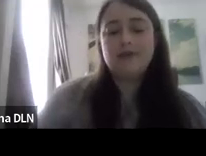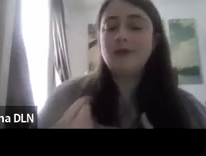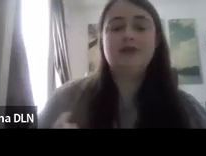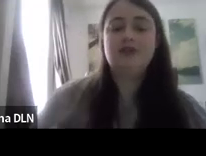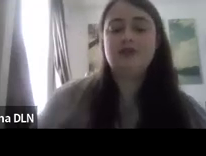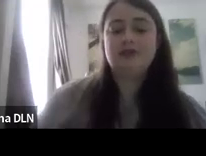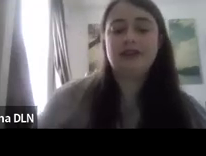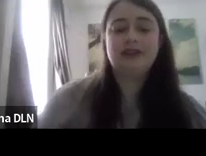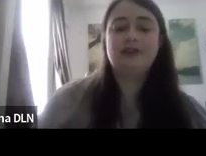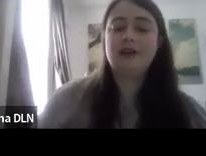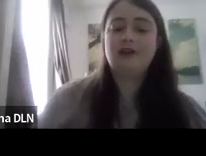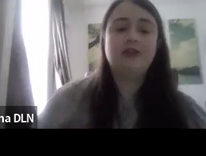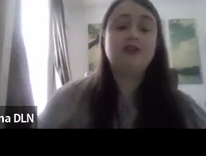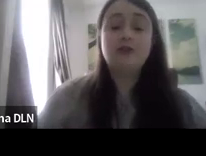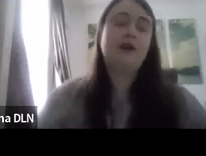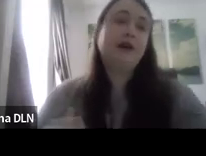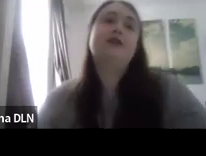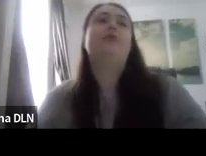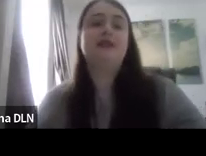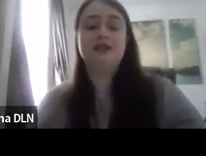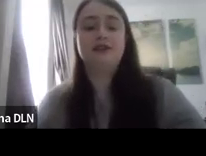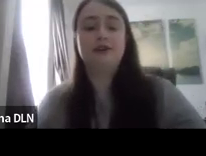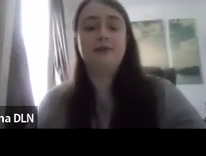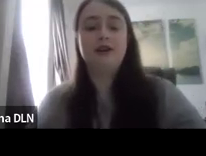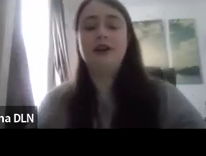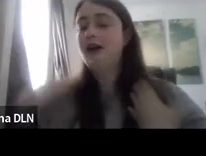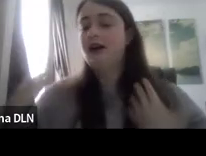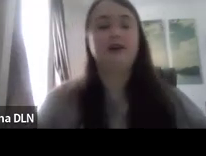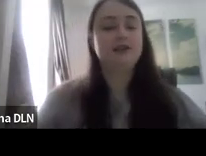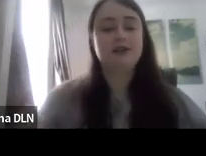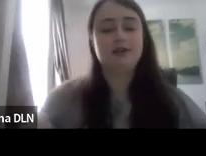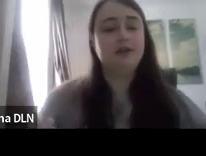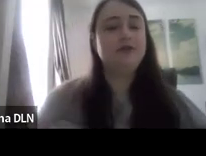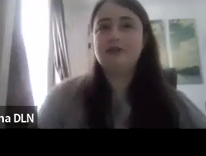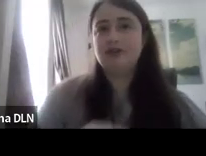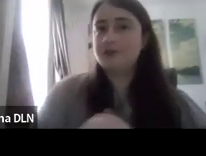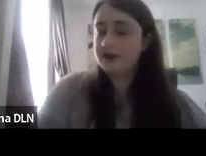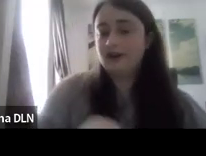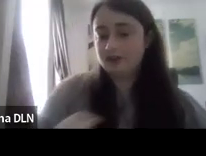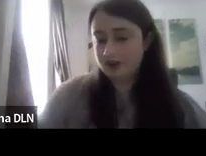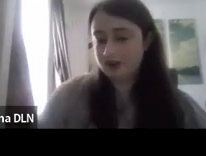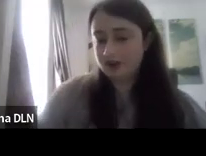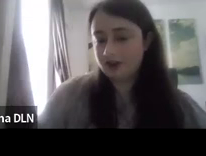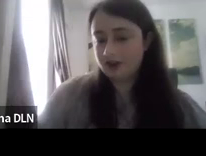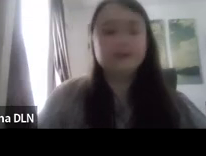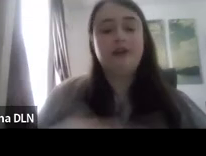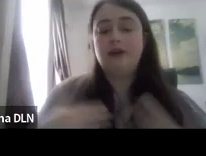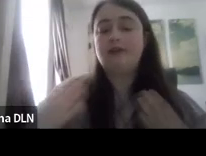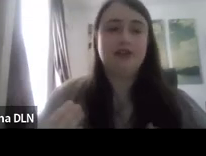So most intuitively, if I can only do X number of essays at home, I can let staff know to reduce burnout and stress.